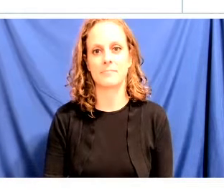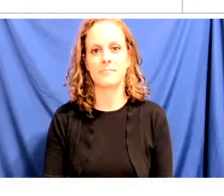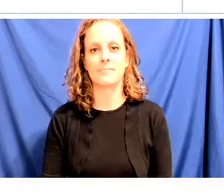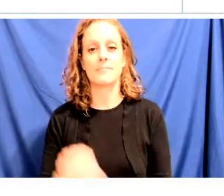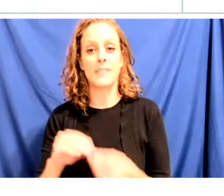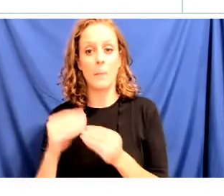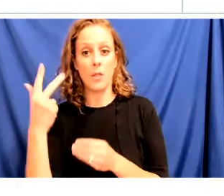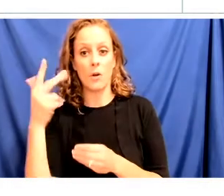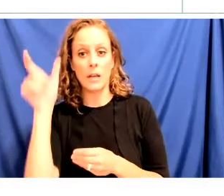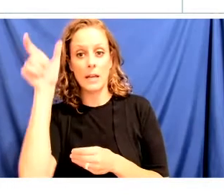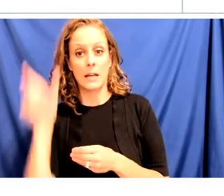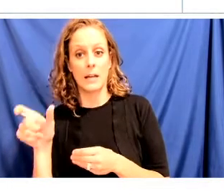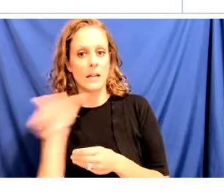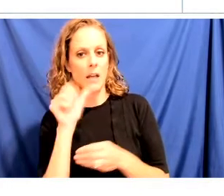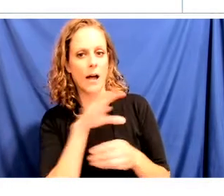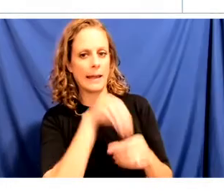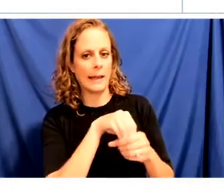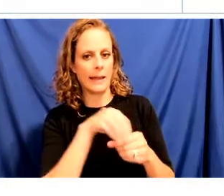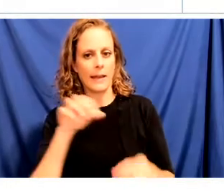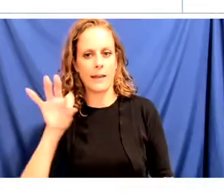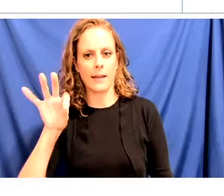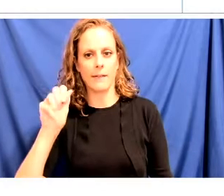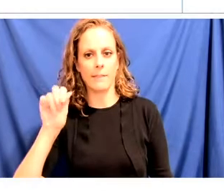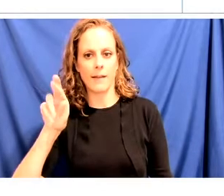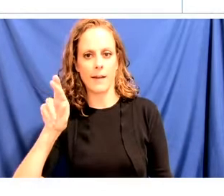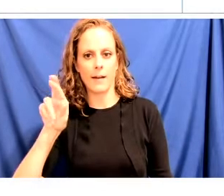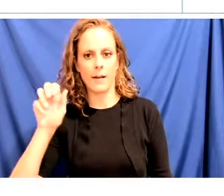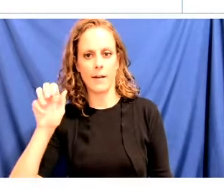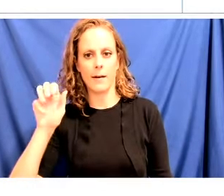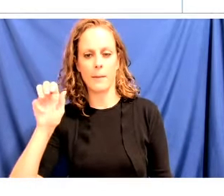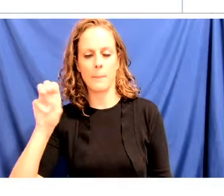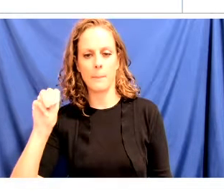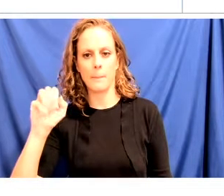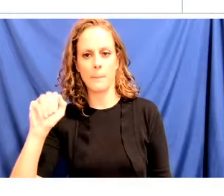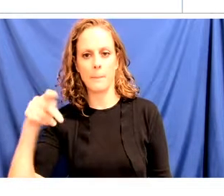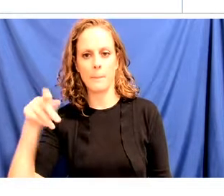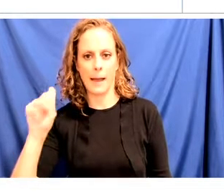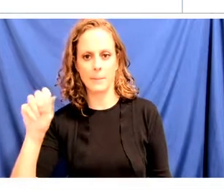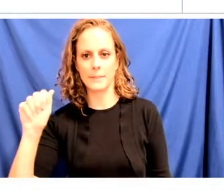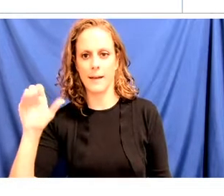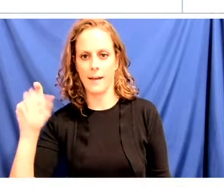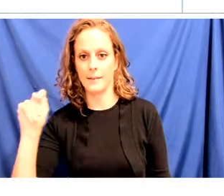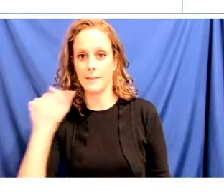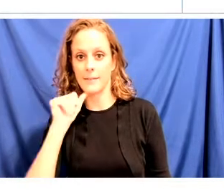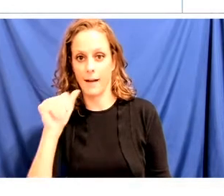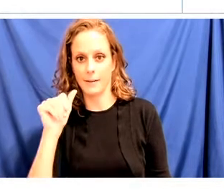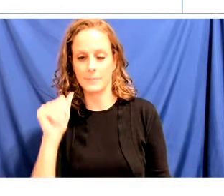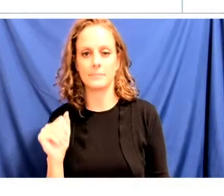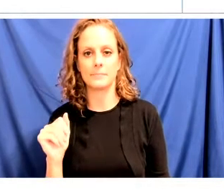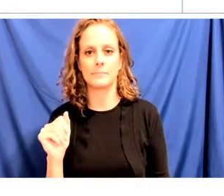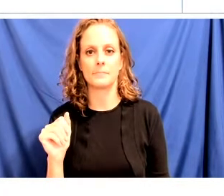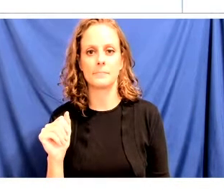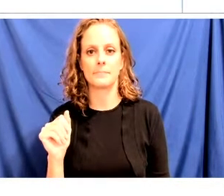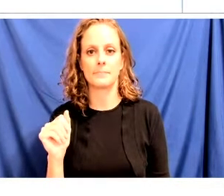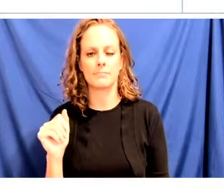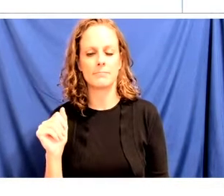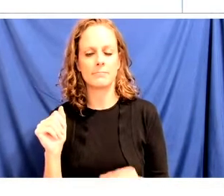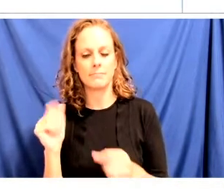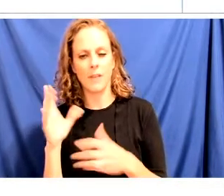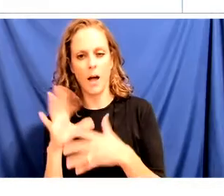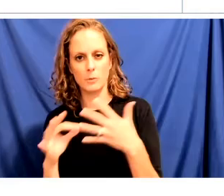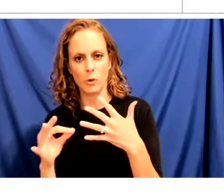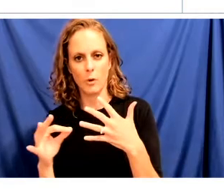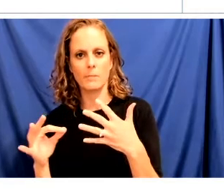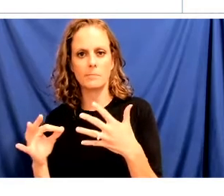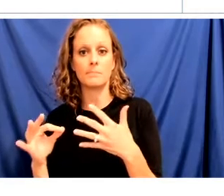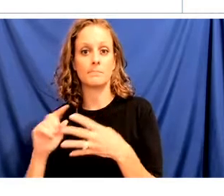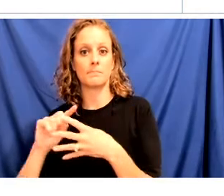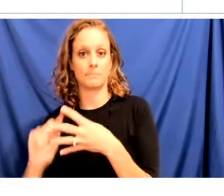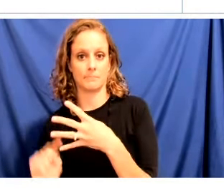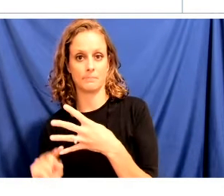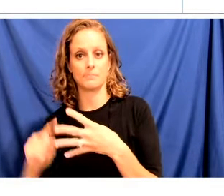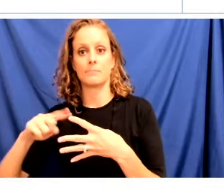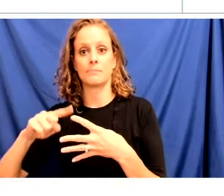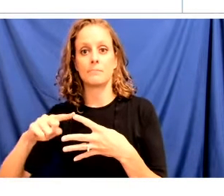To the extent possible, we may want to just minimize the number of voters who are shifted from one election district to another i'll explain that as quickly as I can.